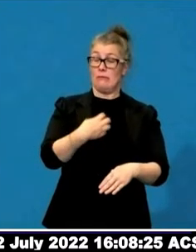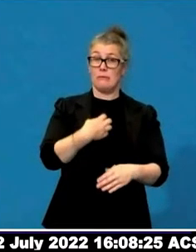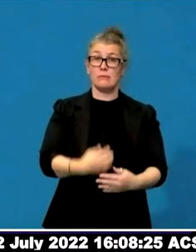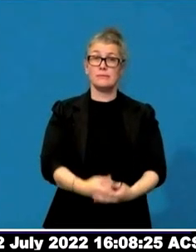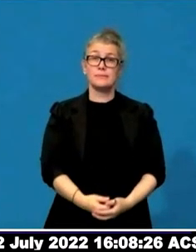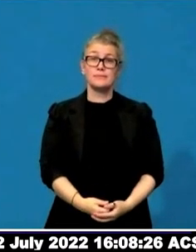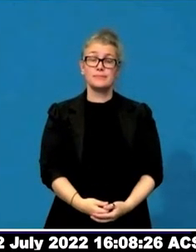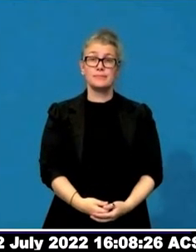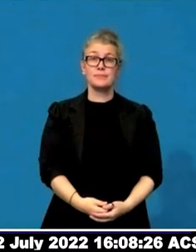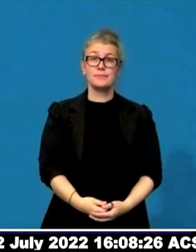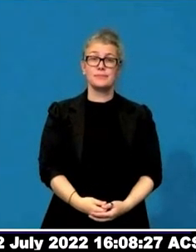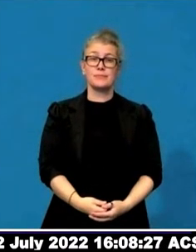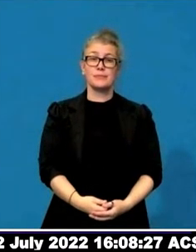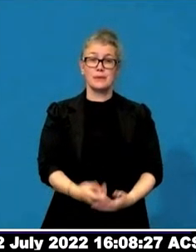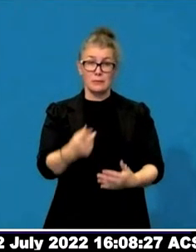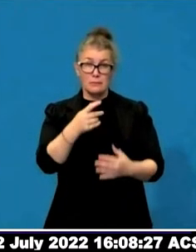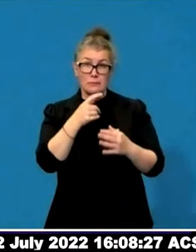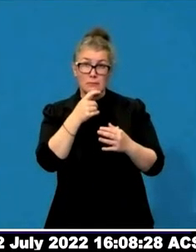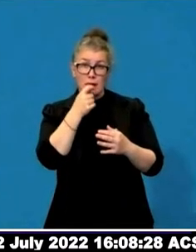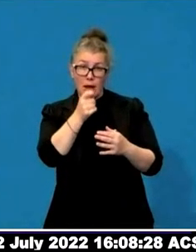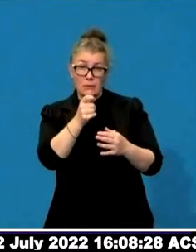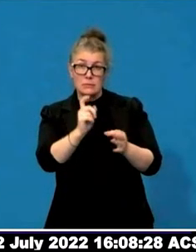So had you heard about the NDIS before?